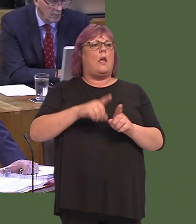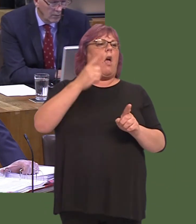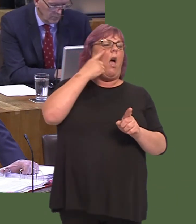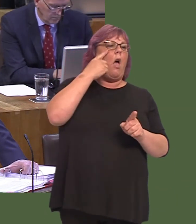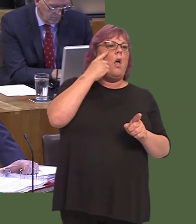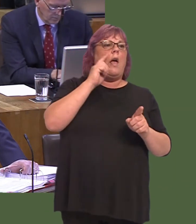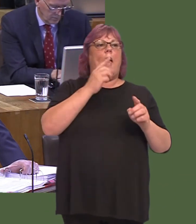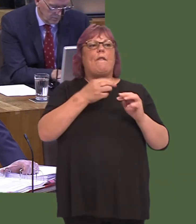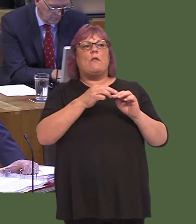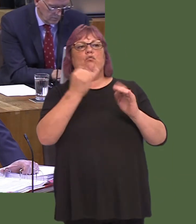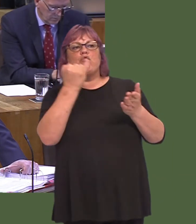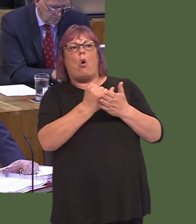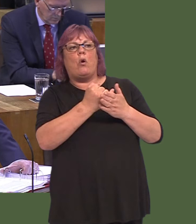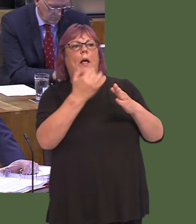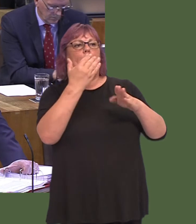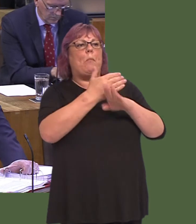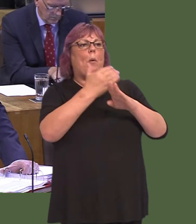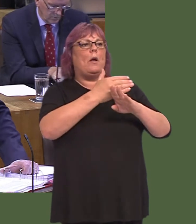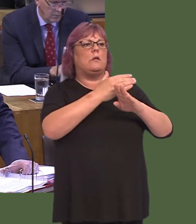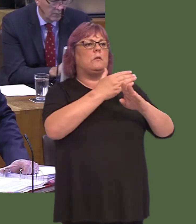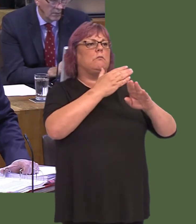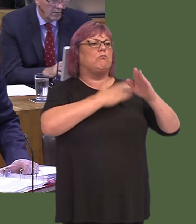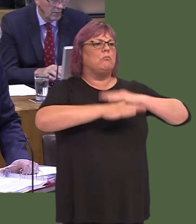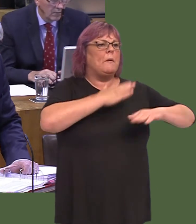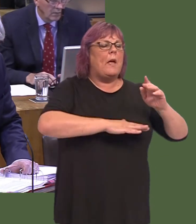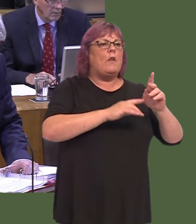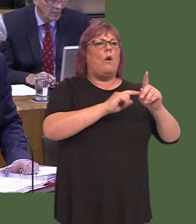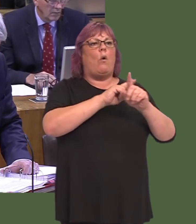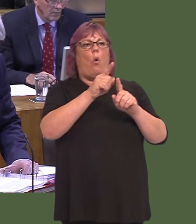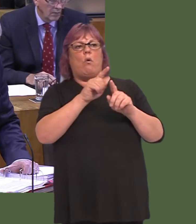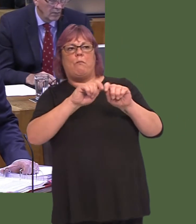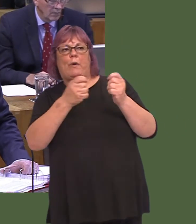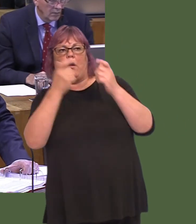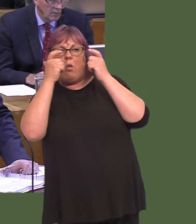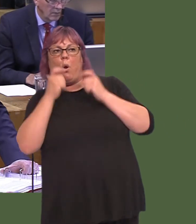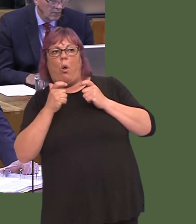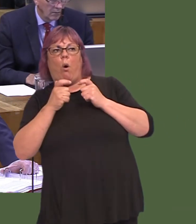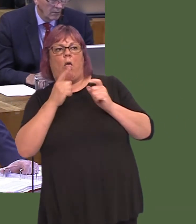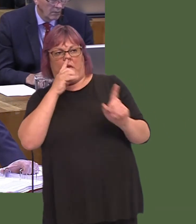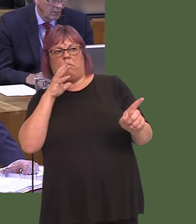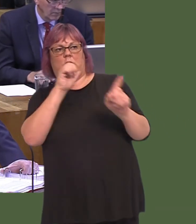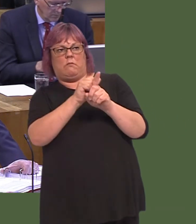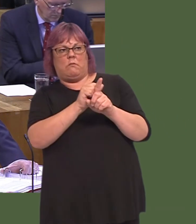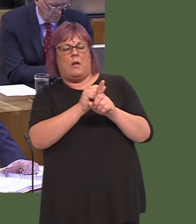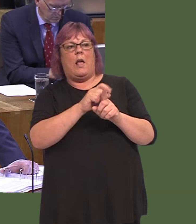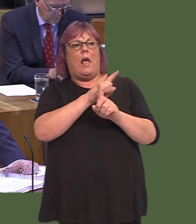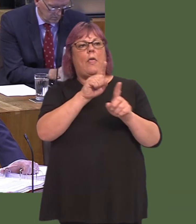unfair employment practices. The four supporting guides that make up the code contain tools and advice to help put those commitments into practice.